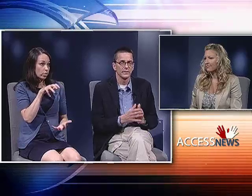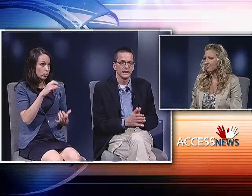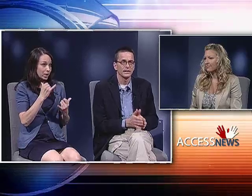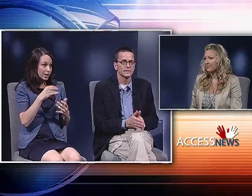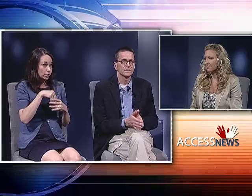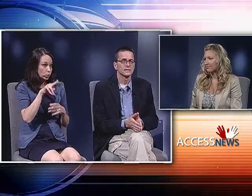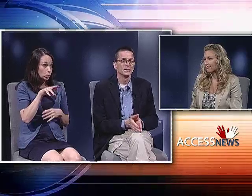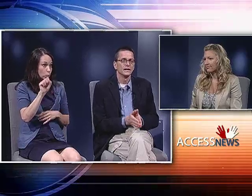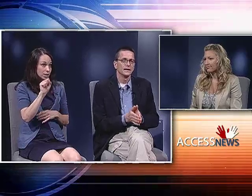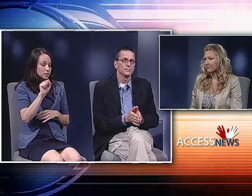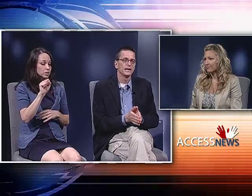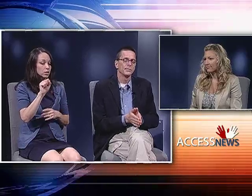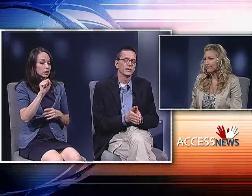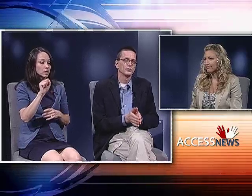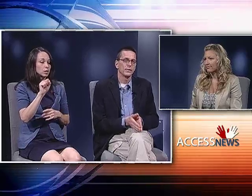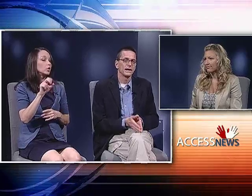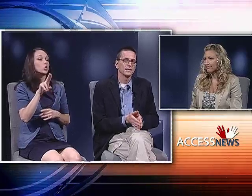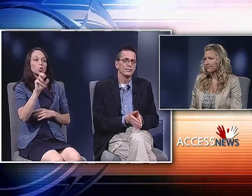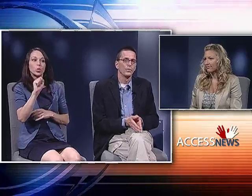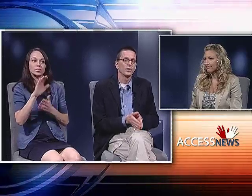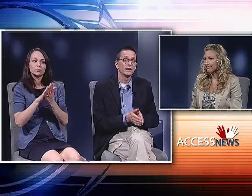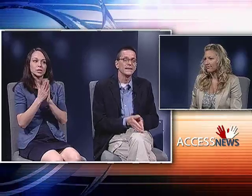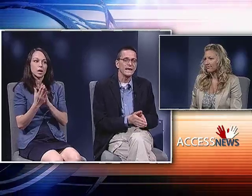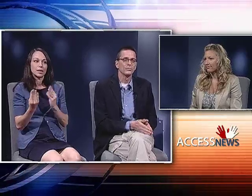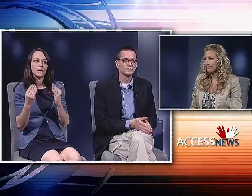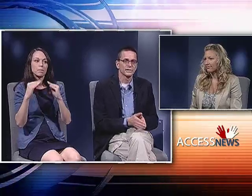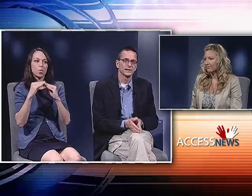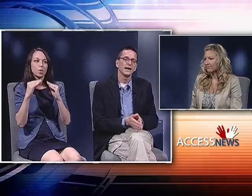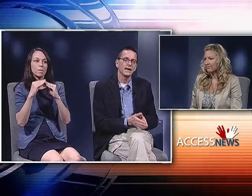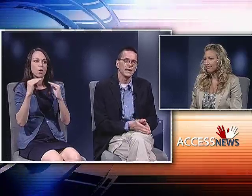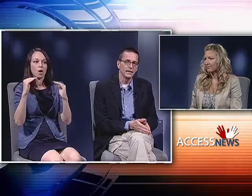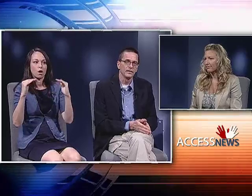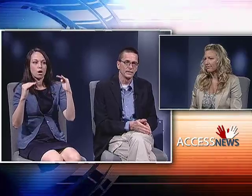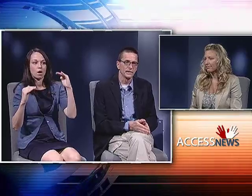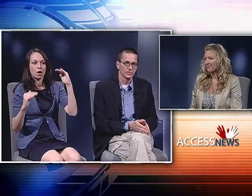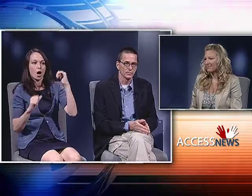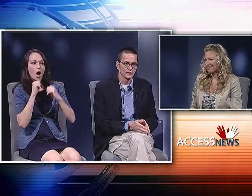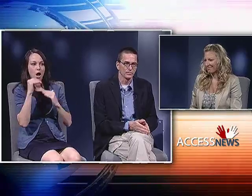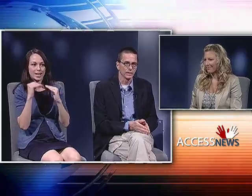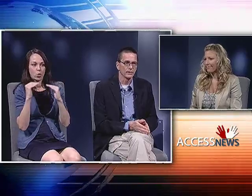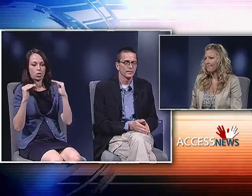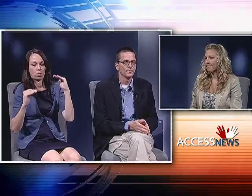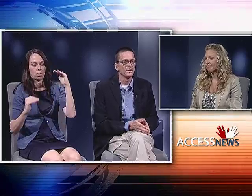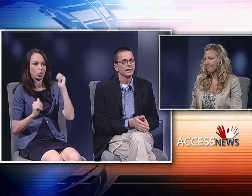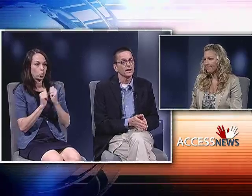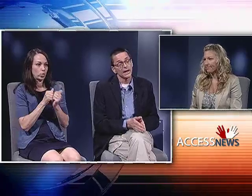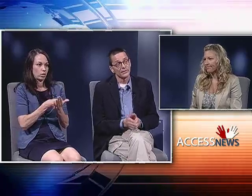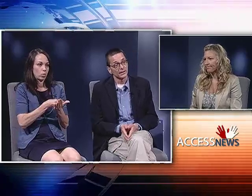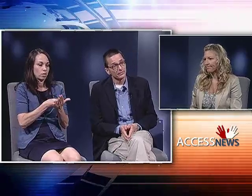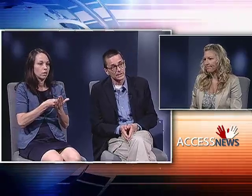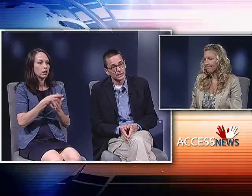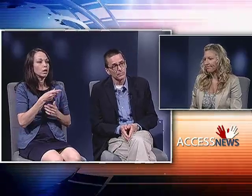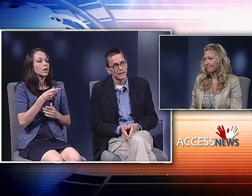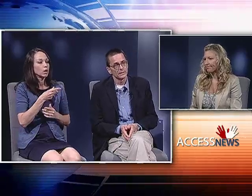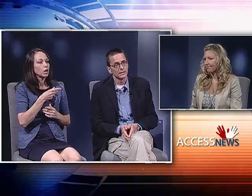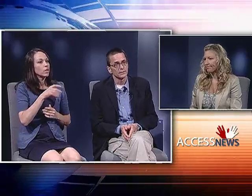and United States is becoming a dramatically more unequal society in the distribution of wealth are having an effect on politics.